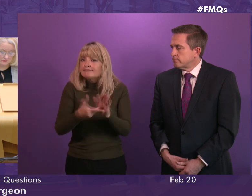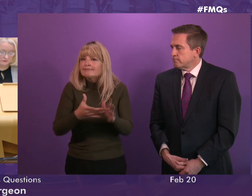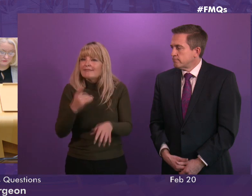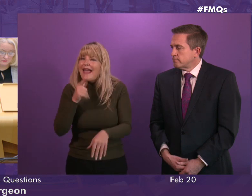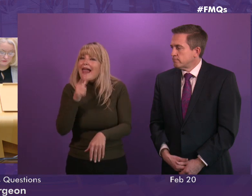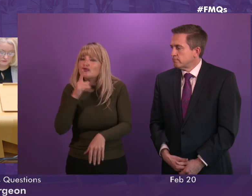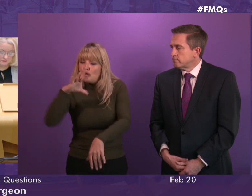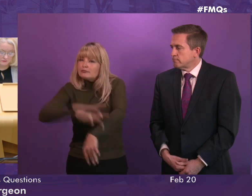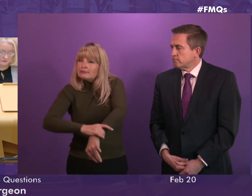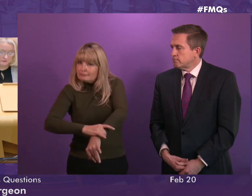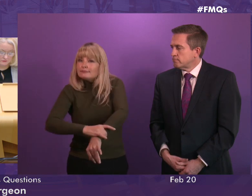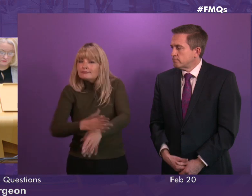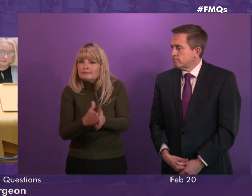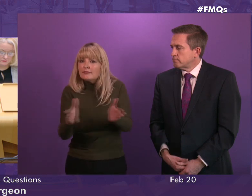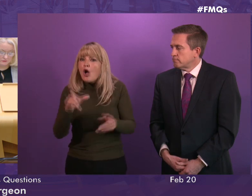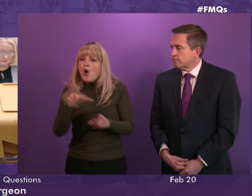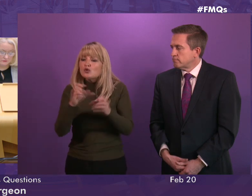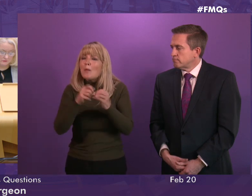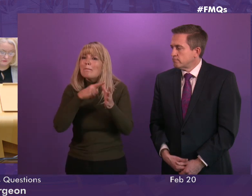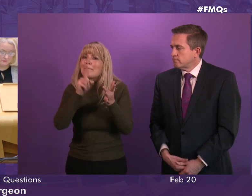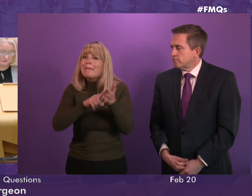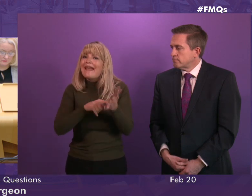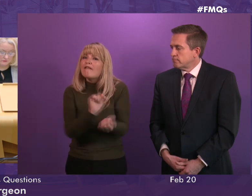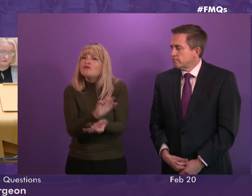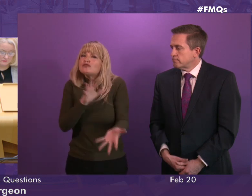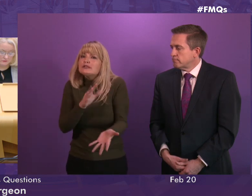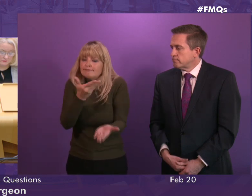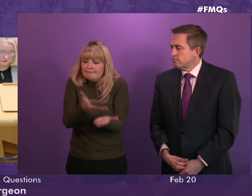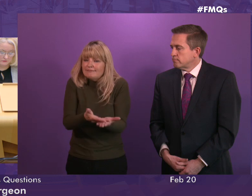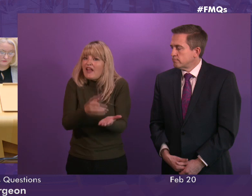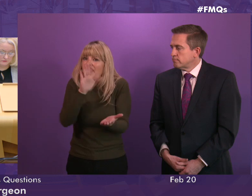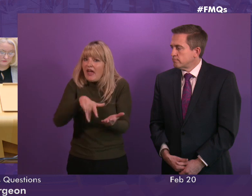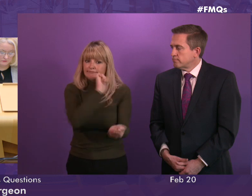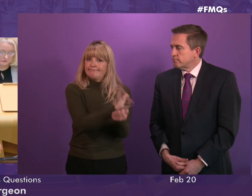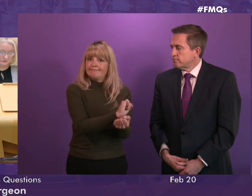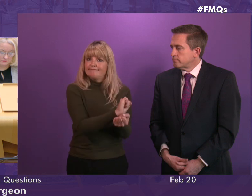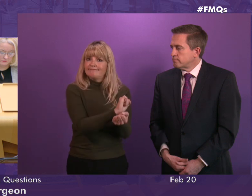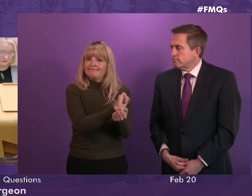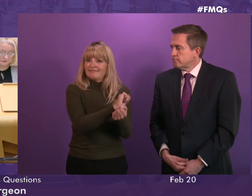and invested in bail supervision as an alternative to remand. Actually, since November when the